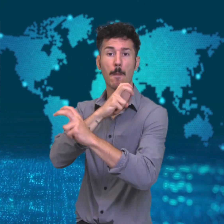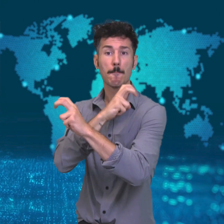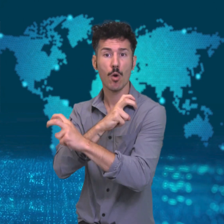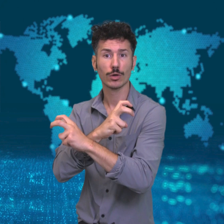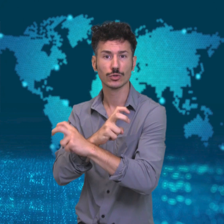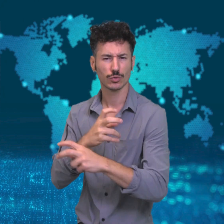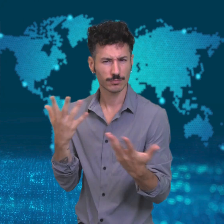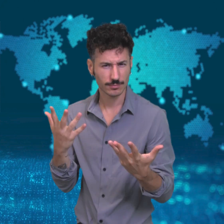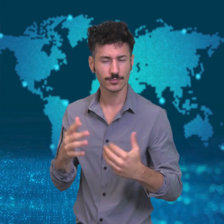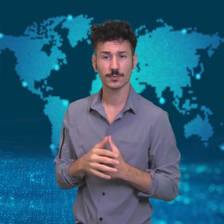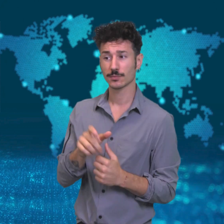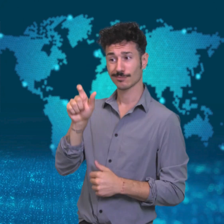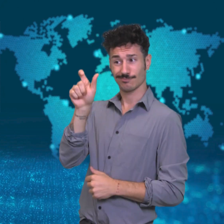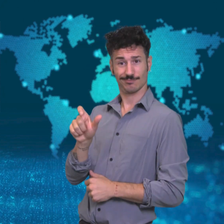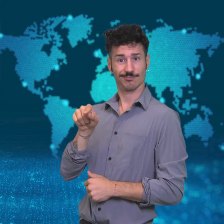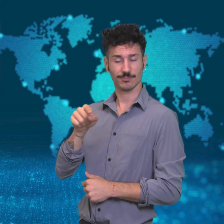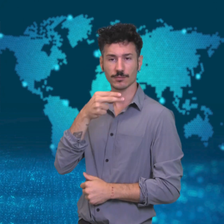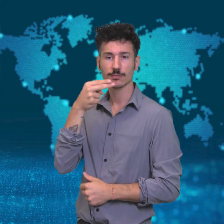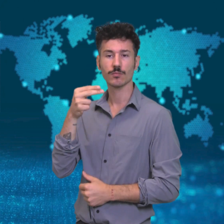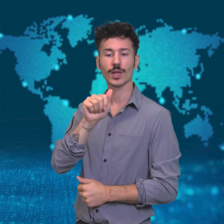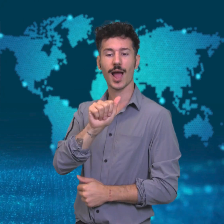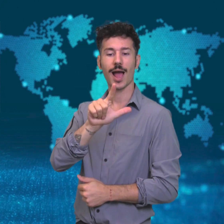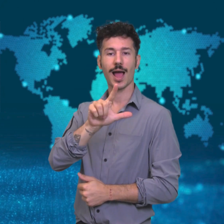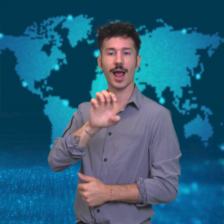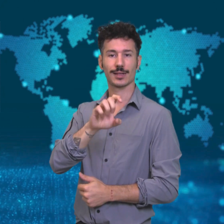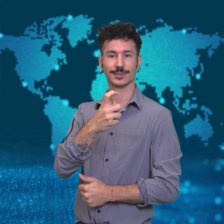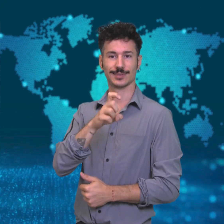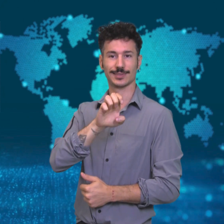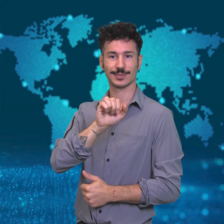in critical care after a poisoning.